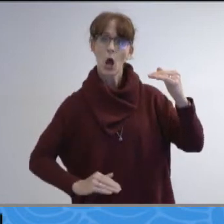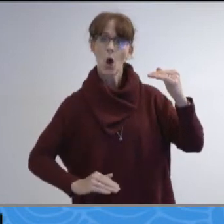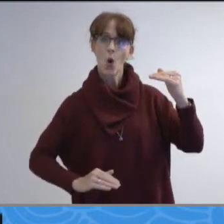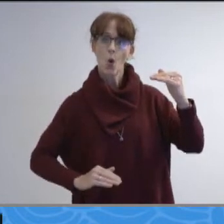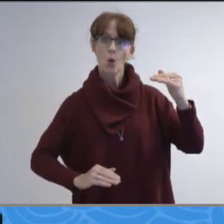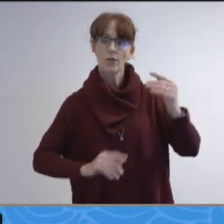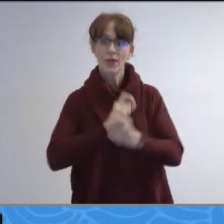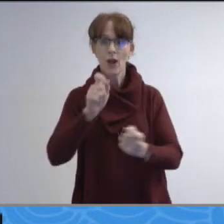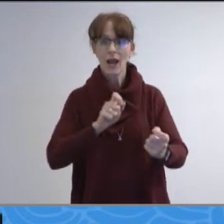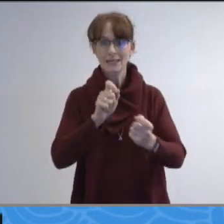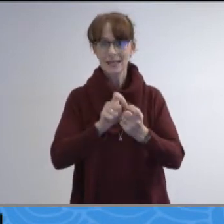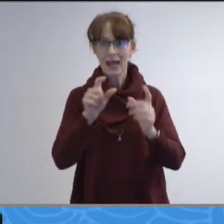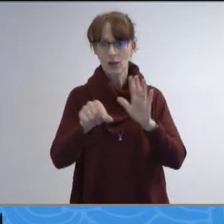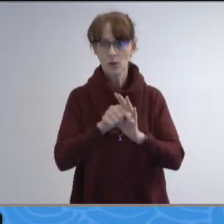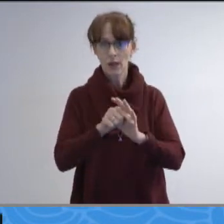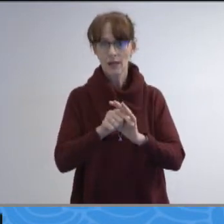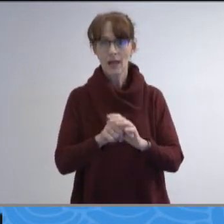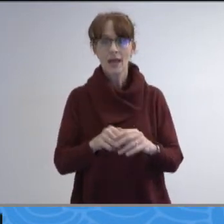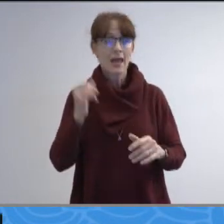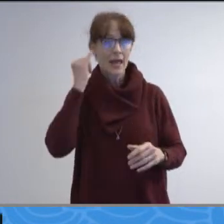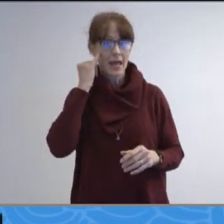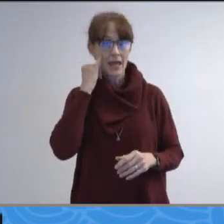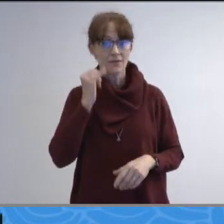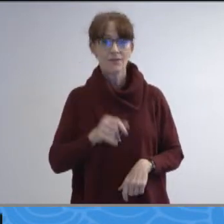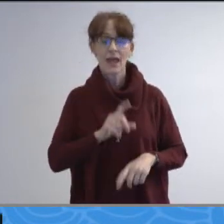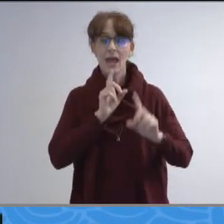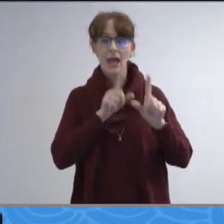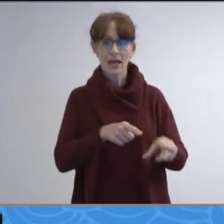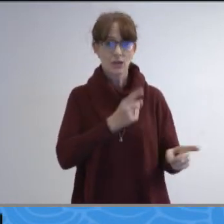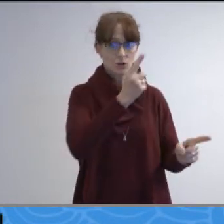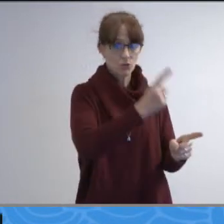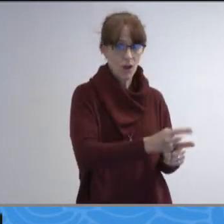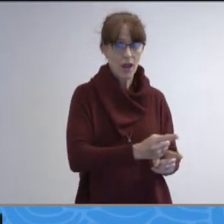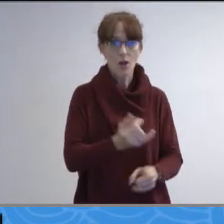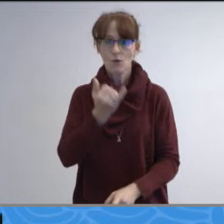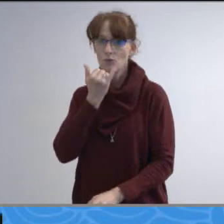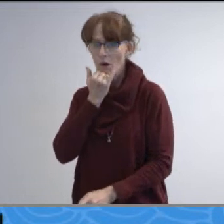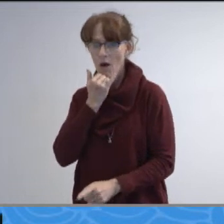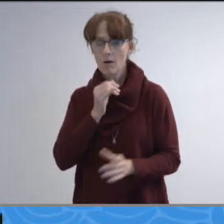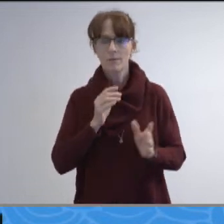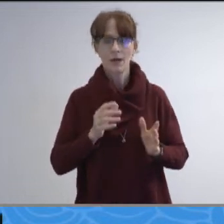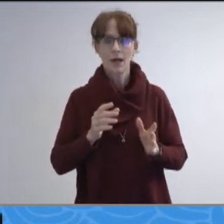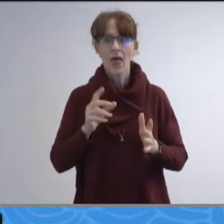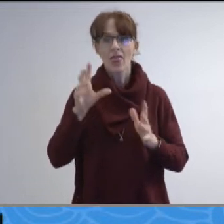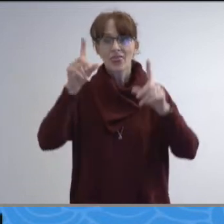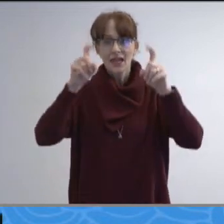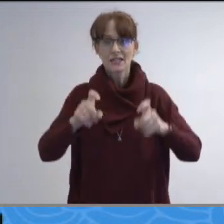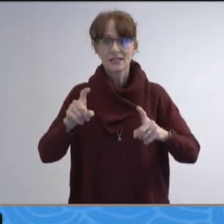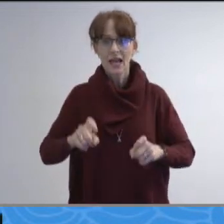As students answer correctly or incorrectly, the Diagnostic adapts to more challenging